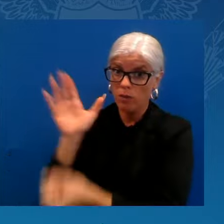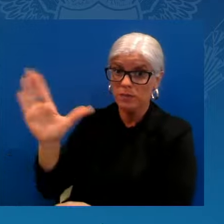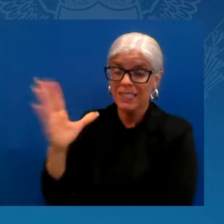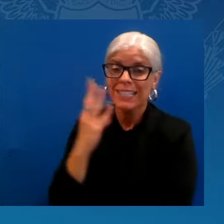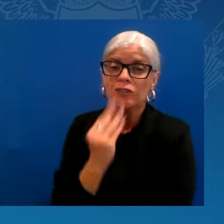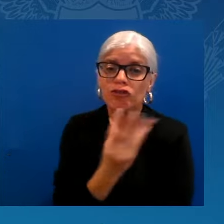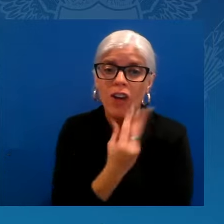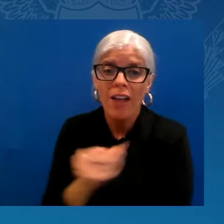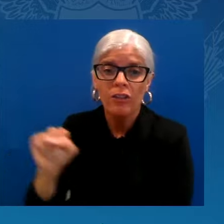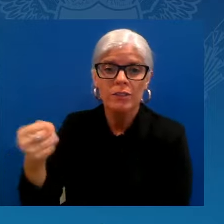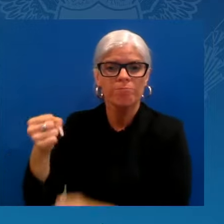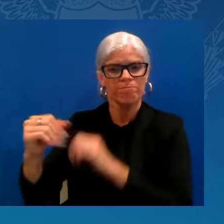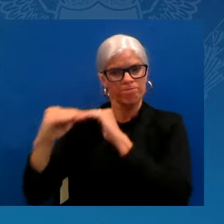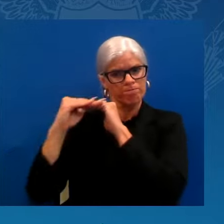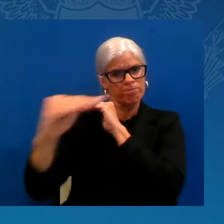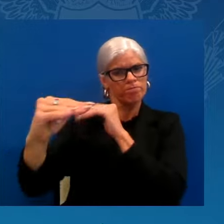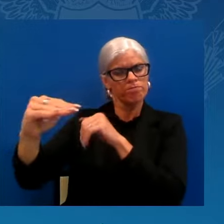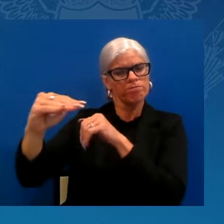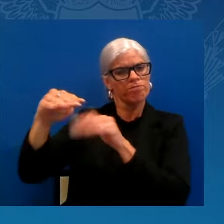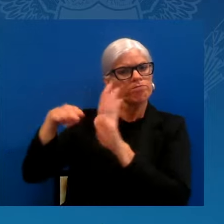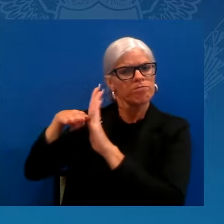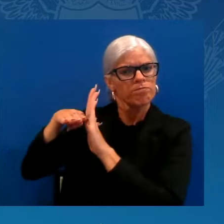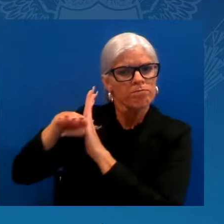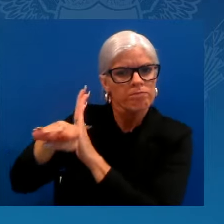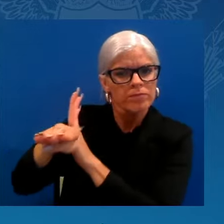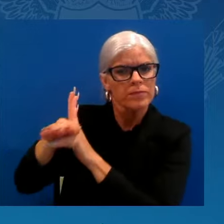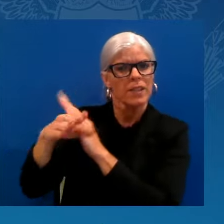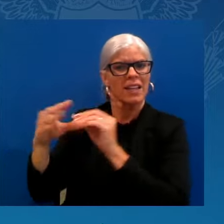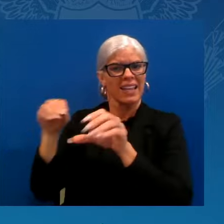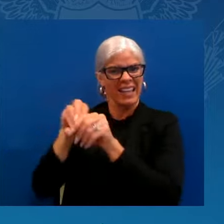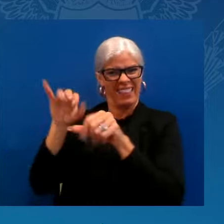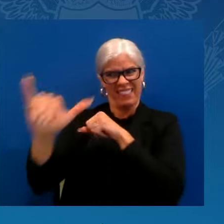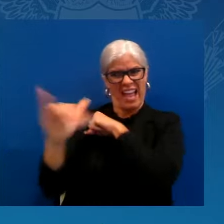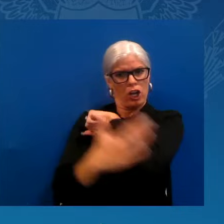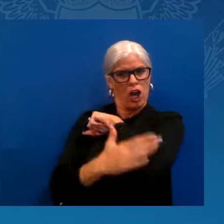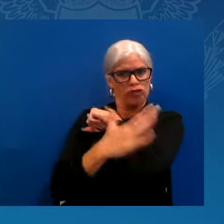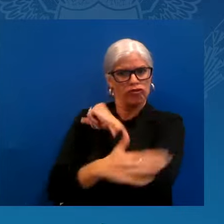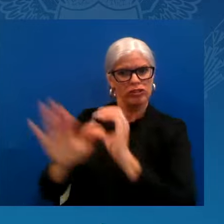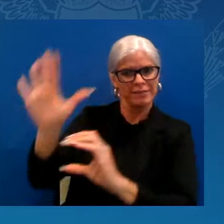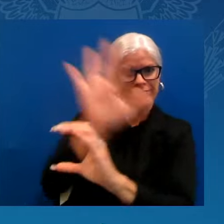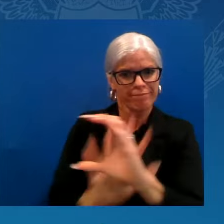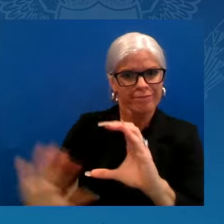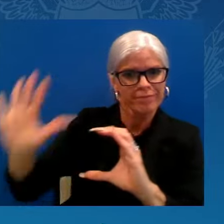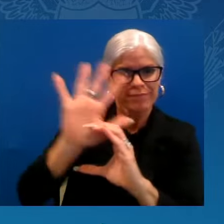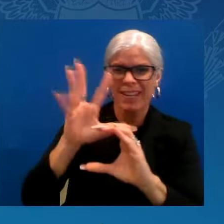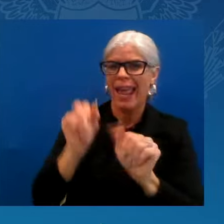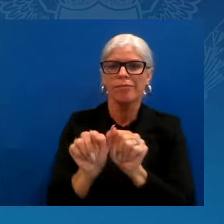As we do that, the Biden-Harris administration will continue to work toward a world